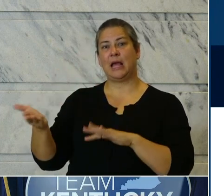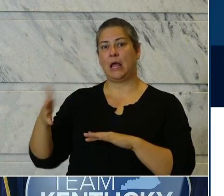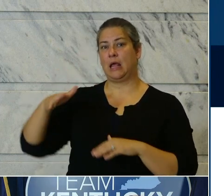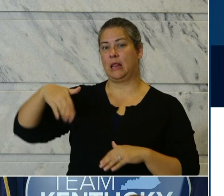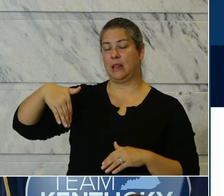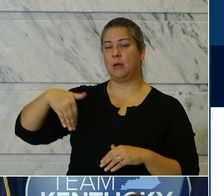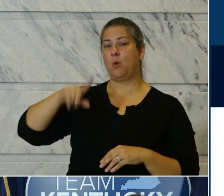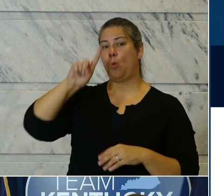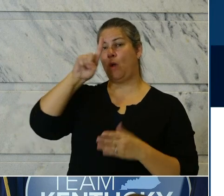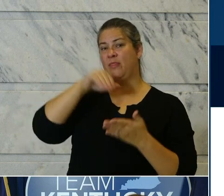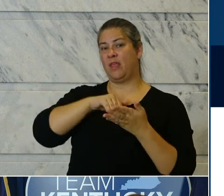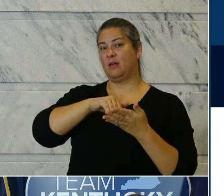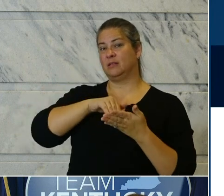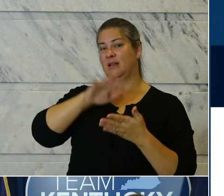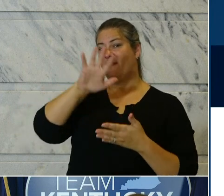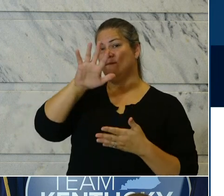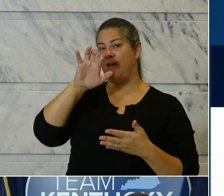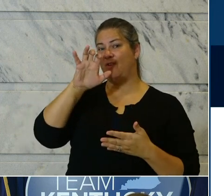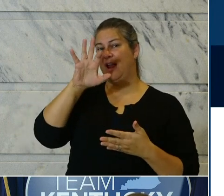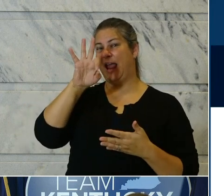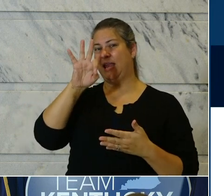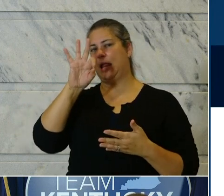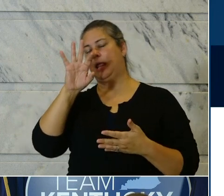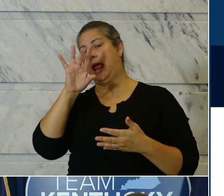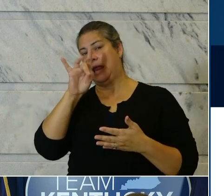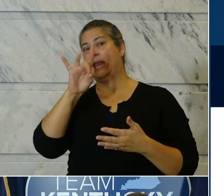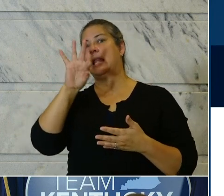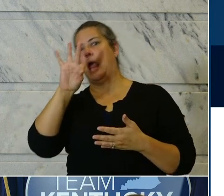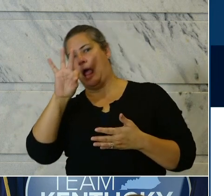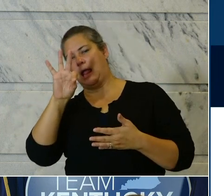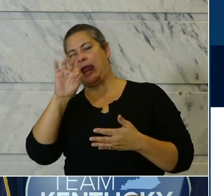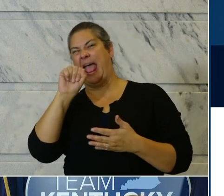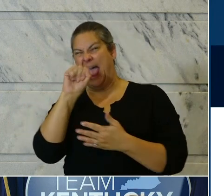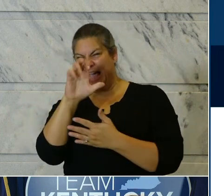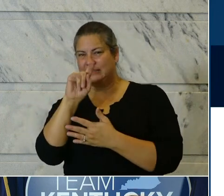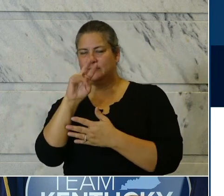UNIVERSITY STUDENTS AT THE MOMENT THERE ARE ONE THOUSAND